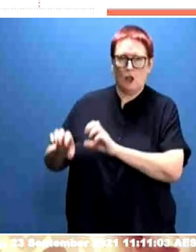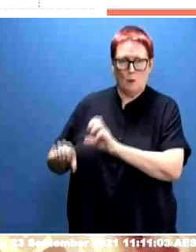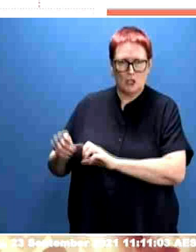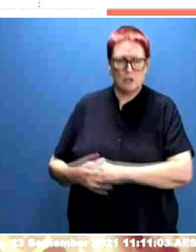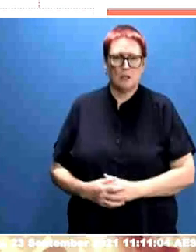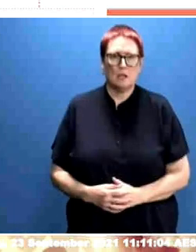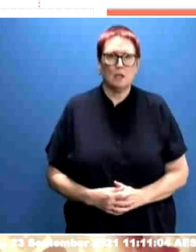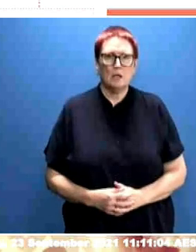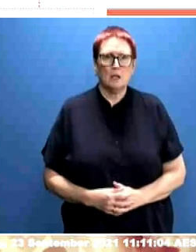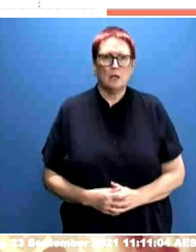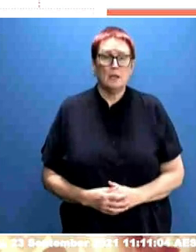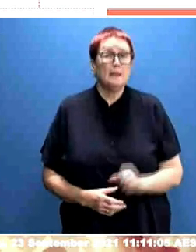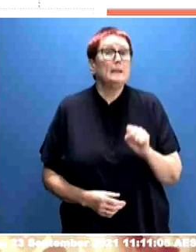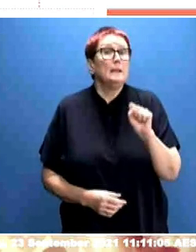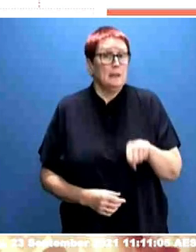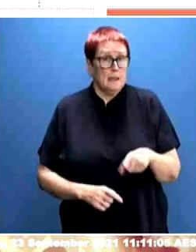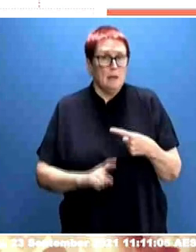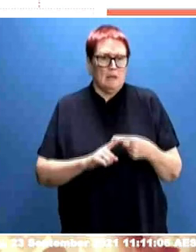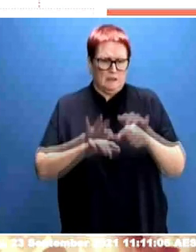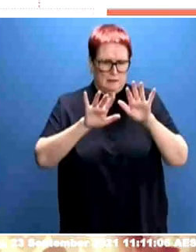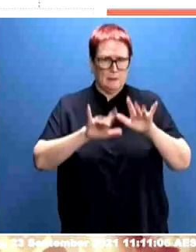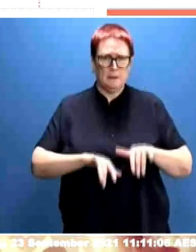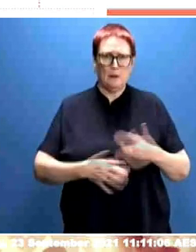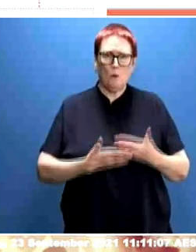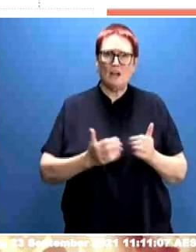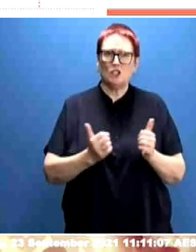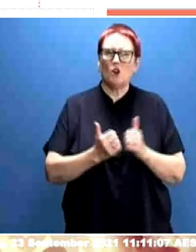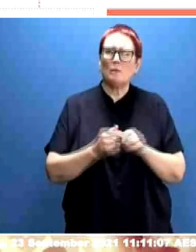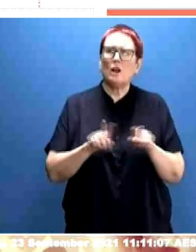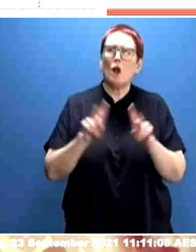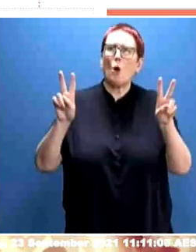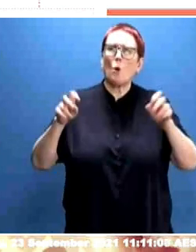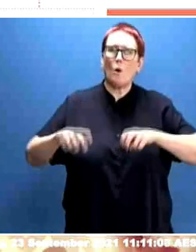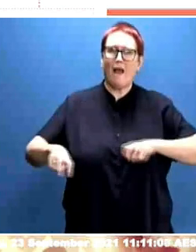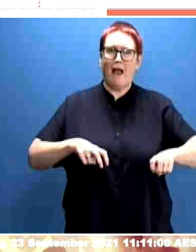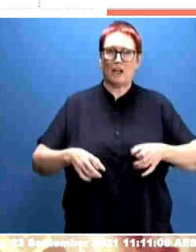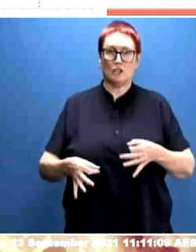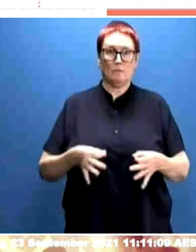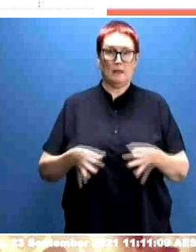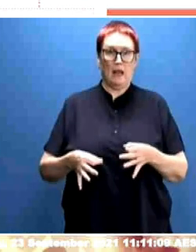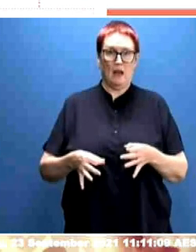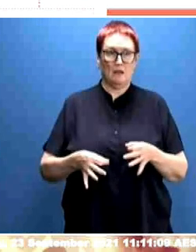And that there has also been prepared a document with an action plan of the Department's response